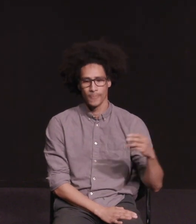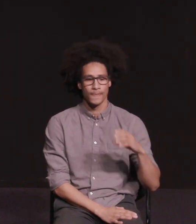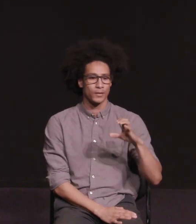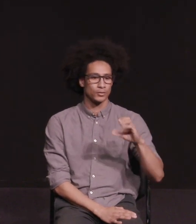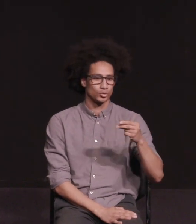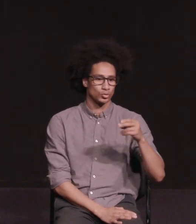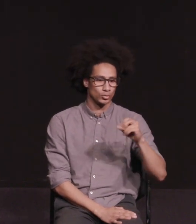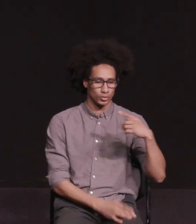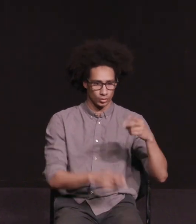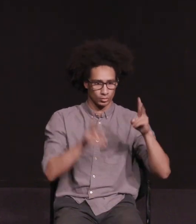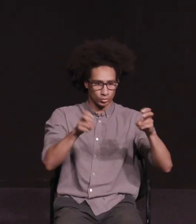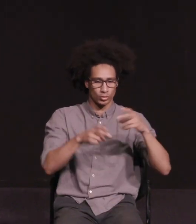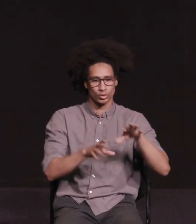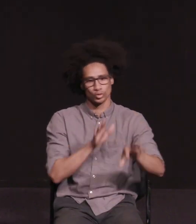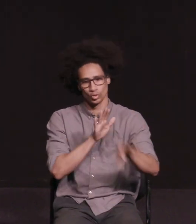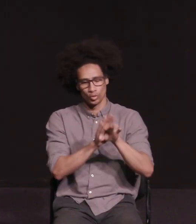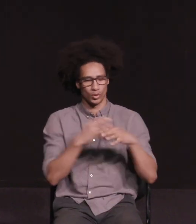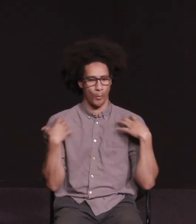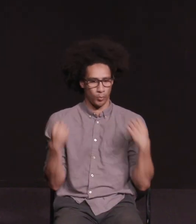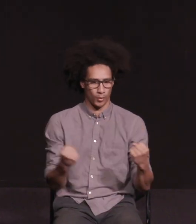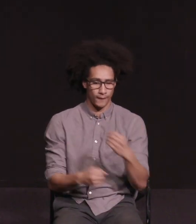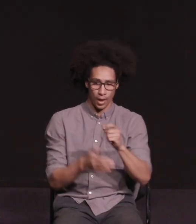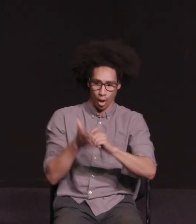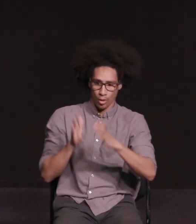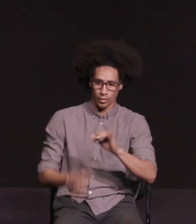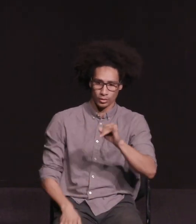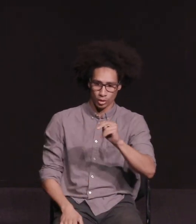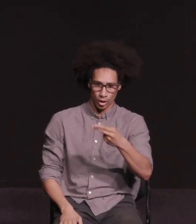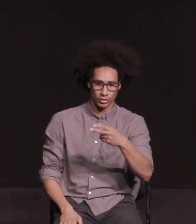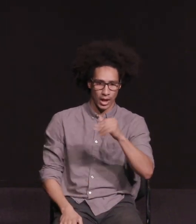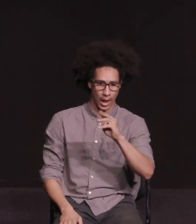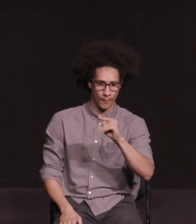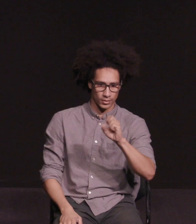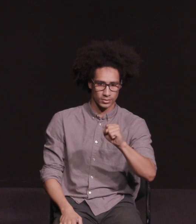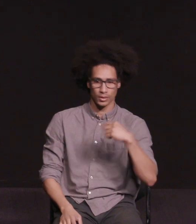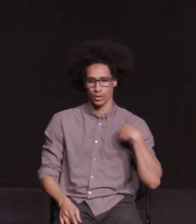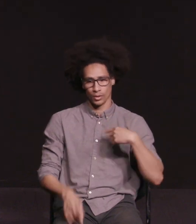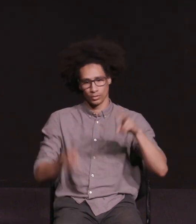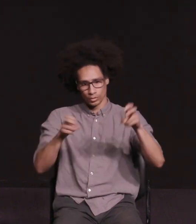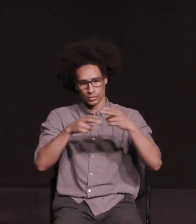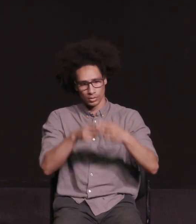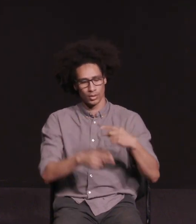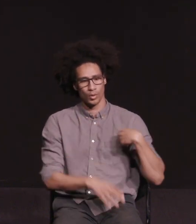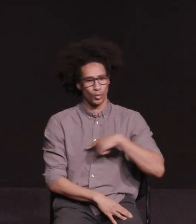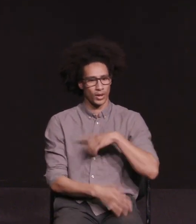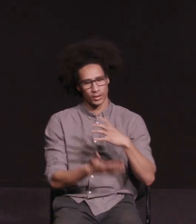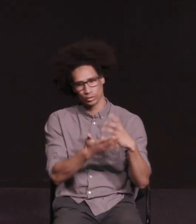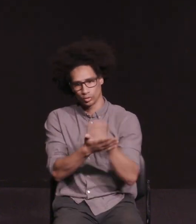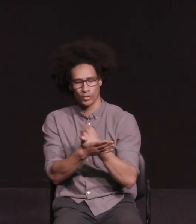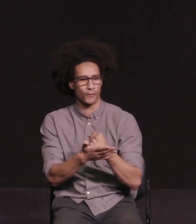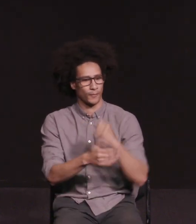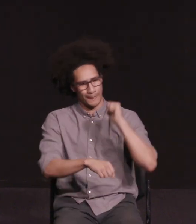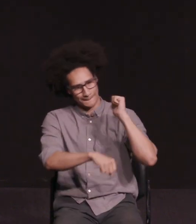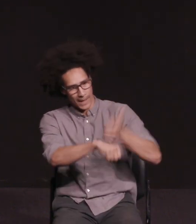and author Jas Hammond's "We Deserve Monuments." The Coretta Scott King- Virginia Hamilton Award for